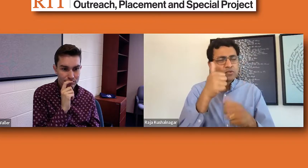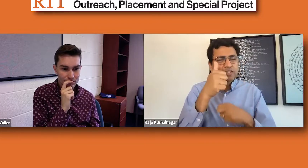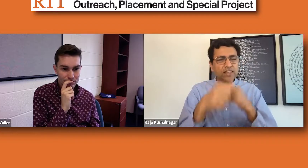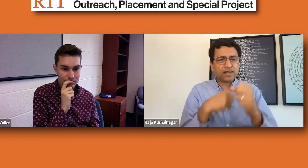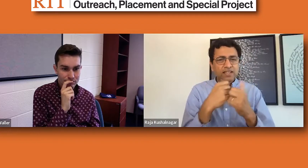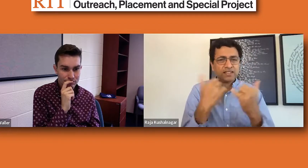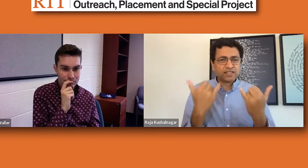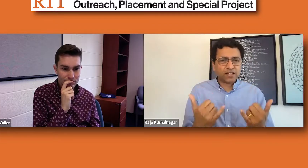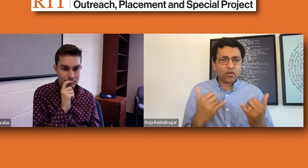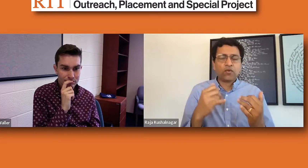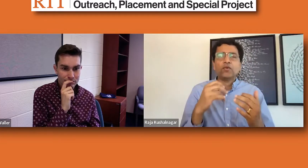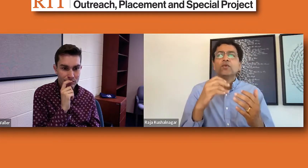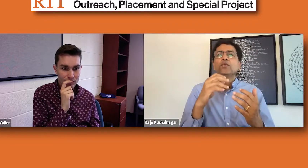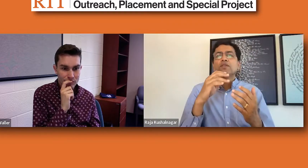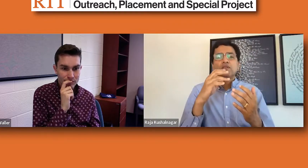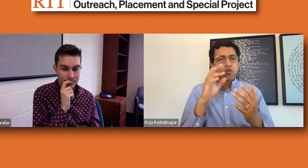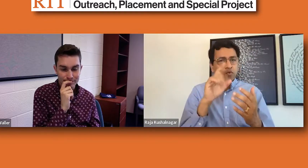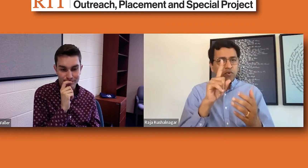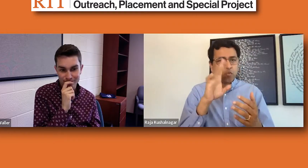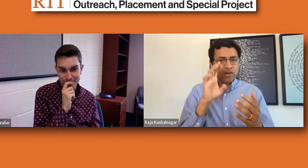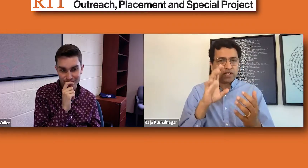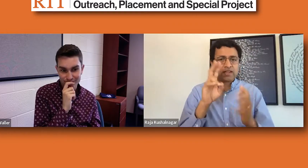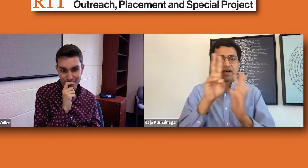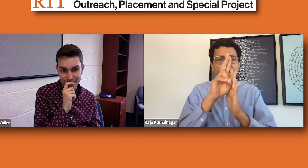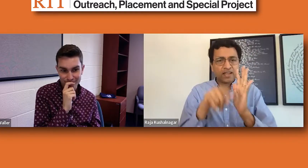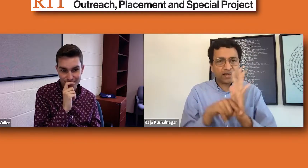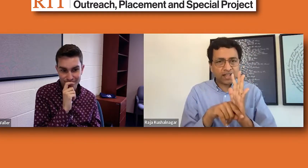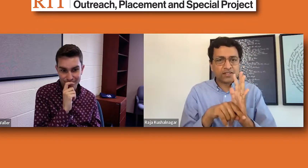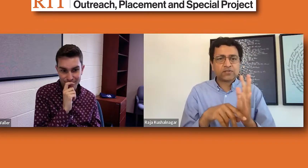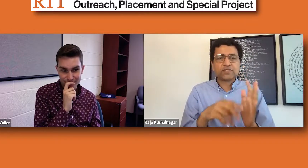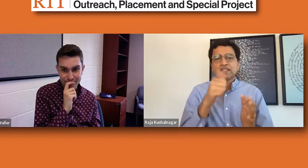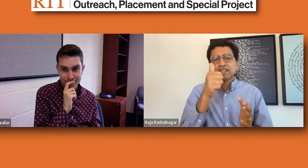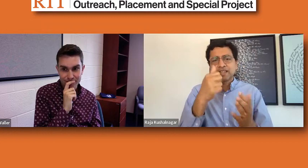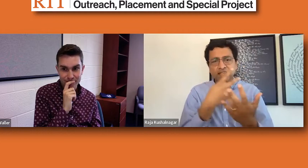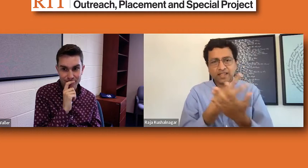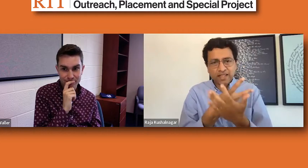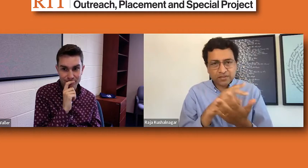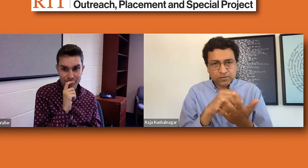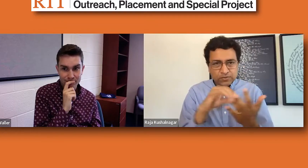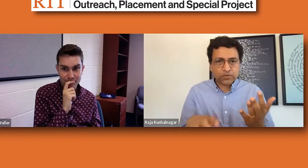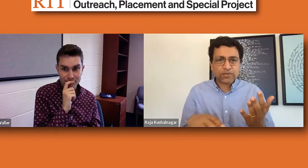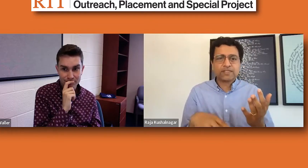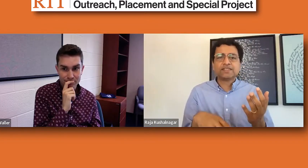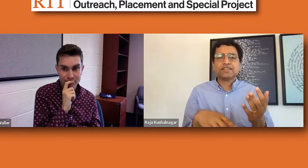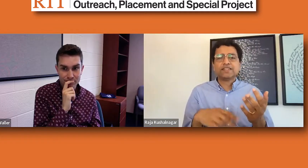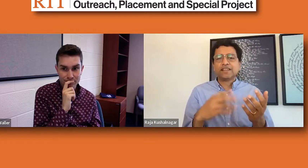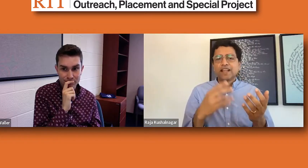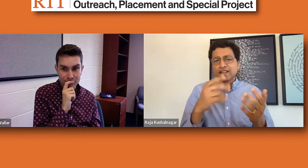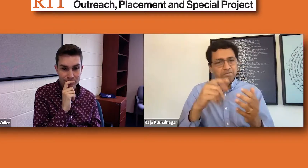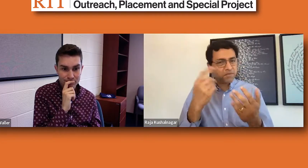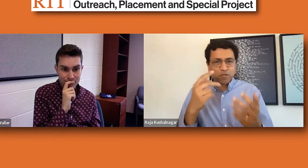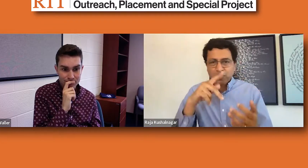I think close to ten years now. There's 100 undergrad students and ten graduate students.